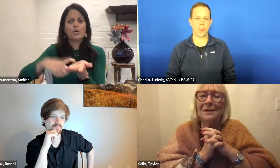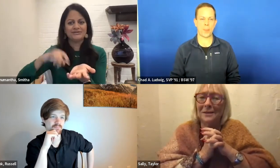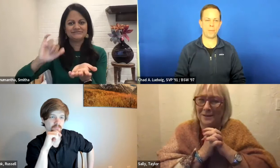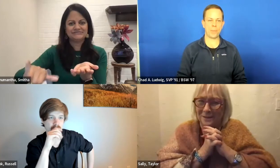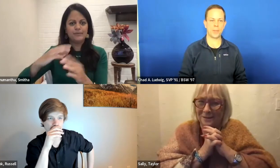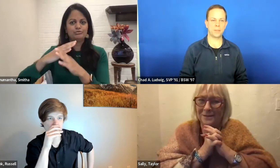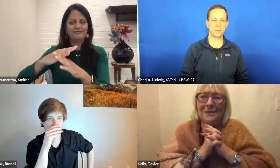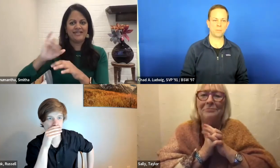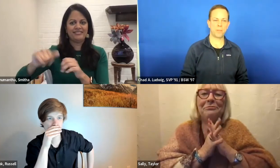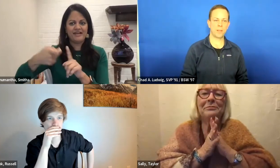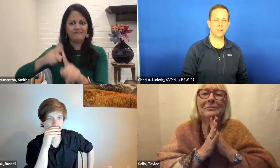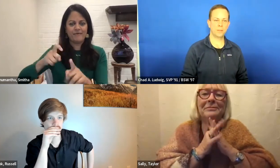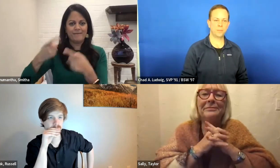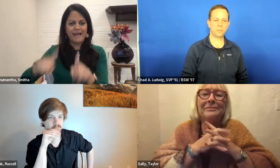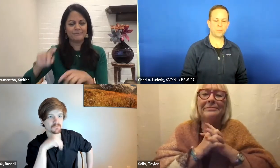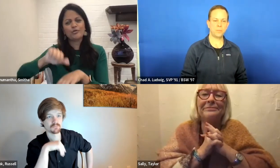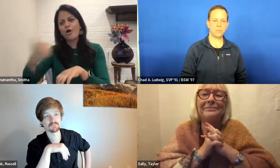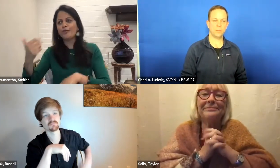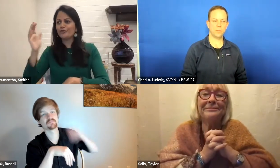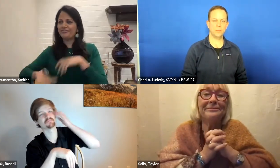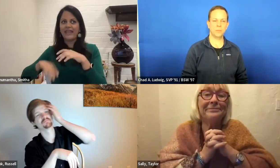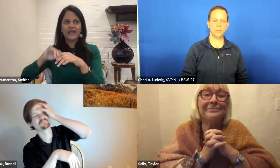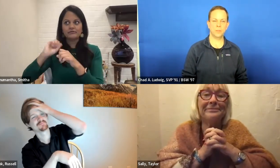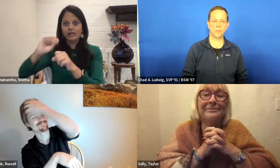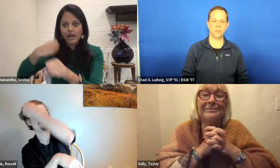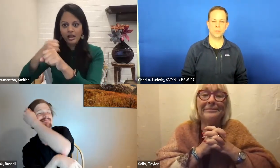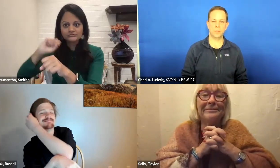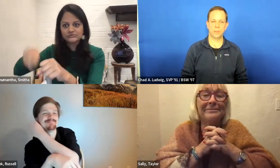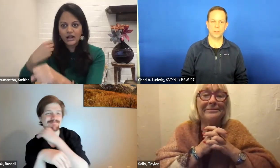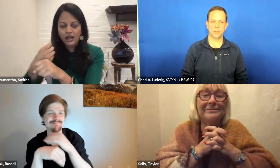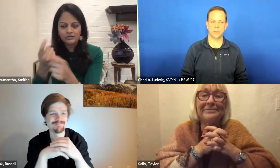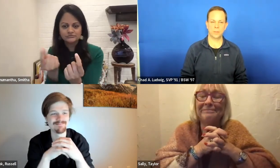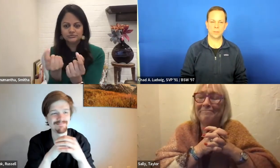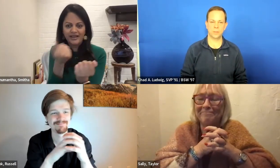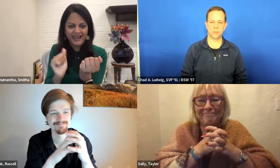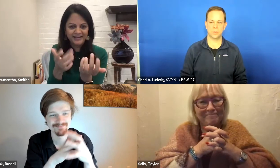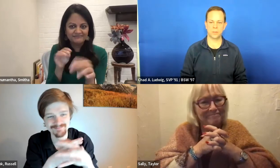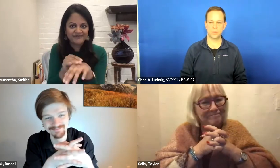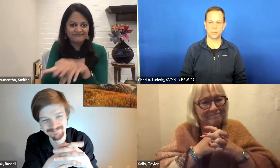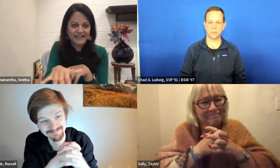what can we do to prevent that from happening with our family members?